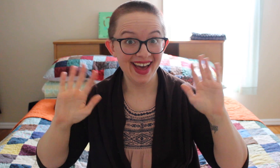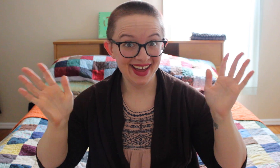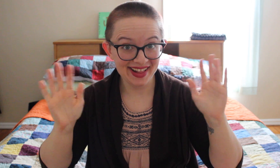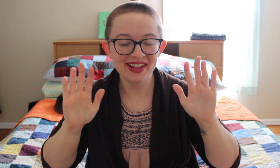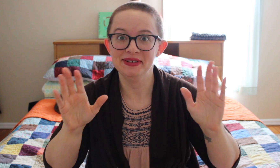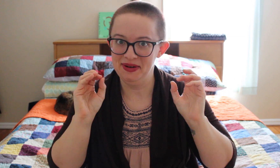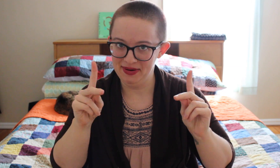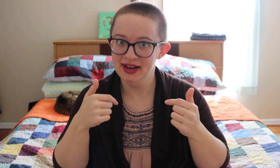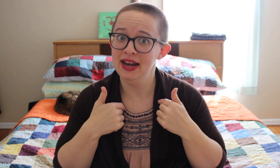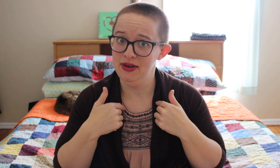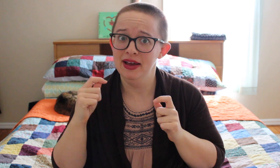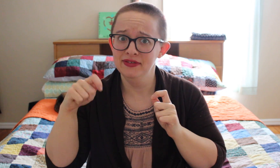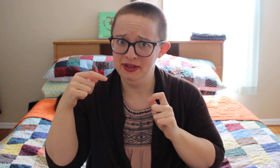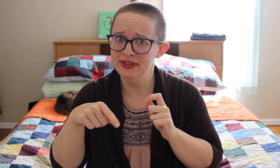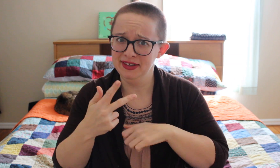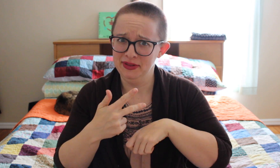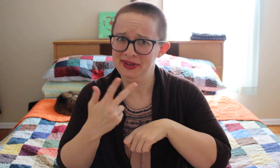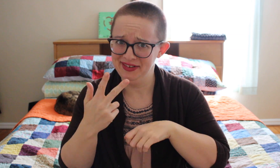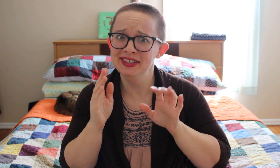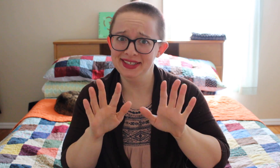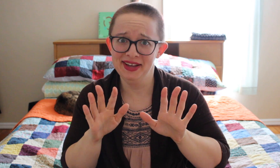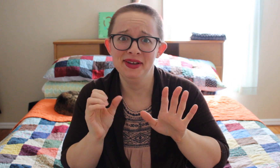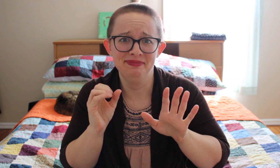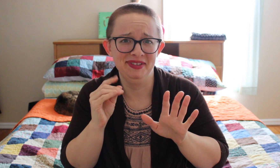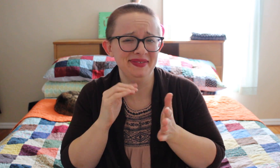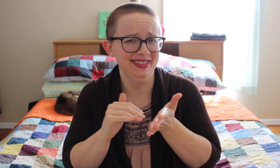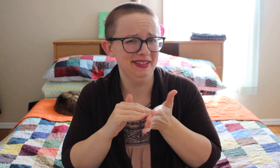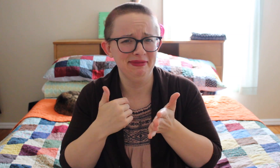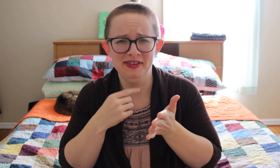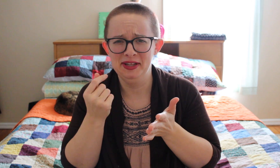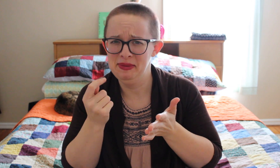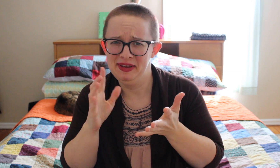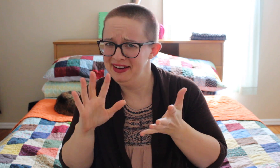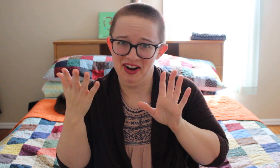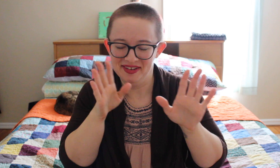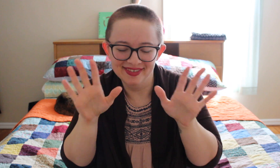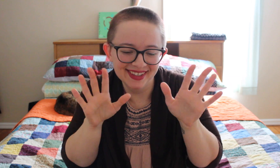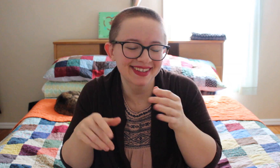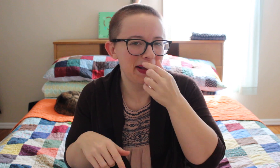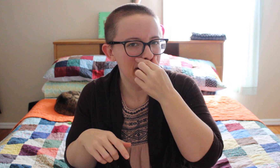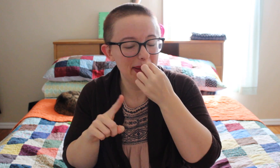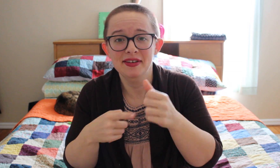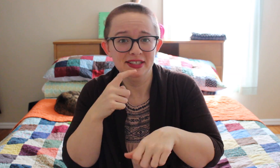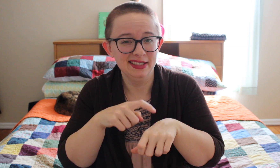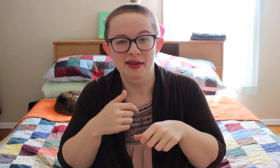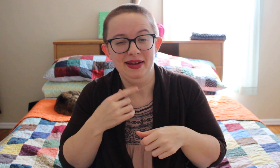Hello! Okay, so I have filmed this three times. So, excuse me, if I'm a little bit off or whatever.